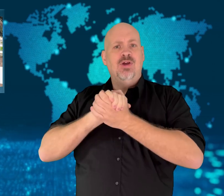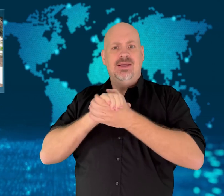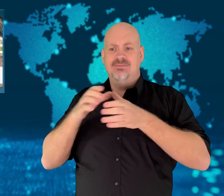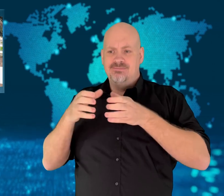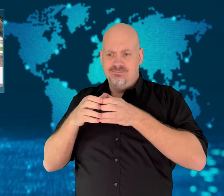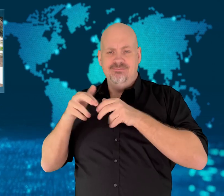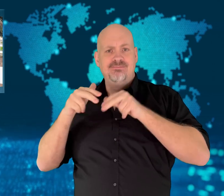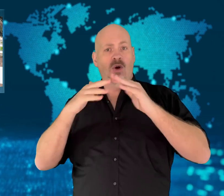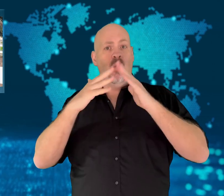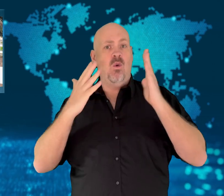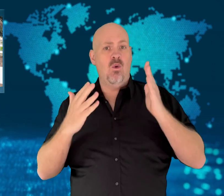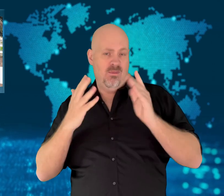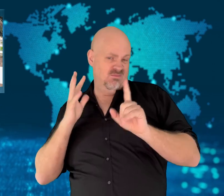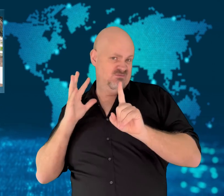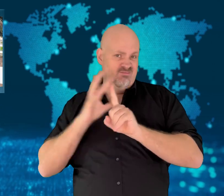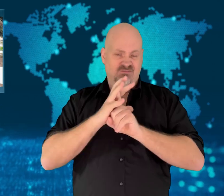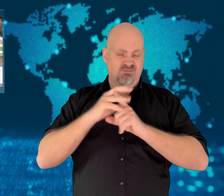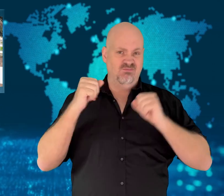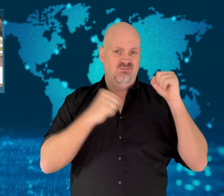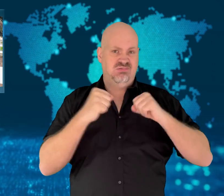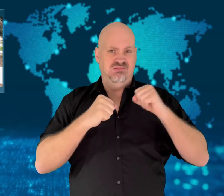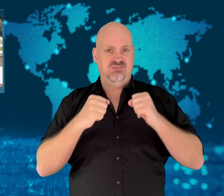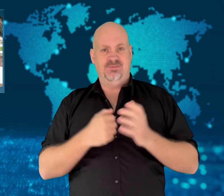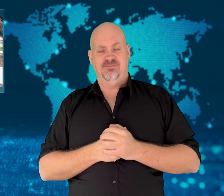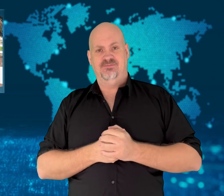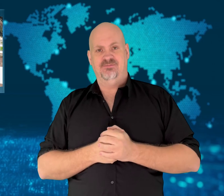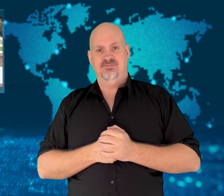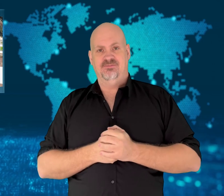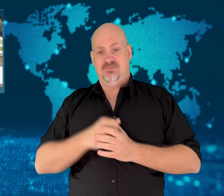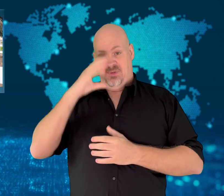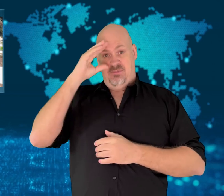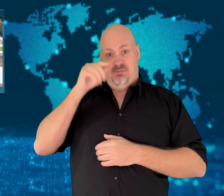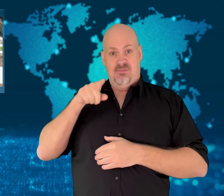his school in Perth, Australia.